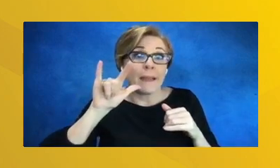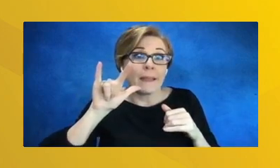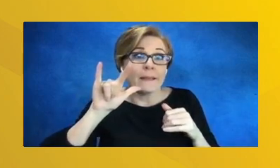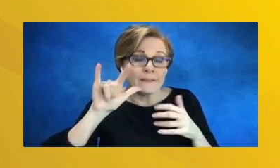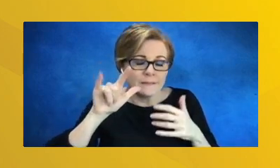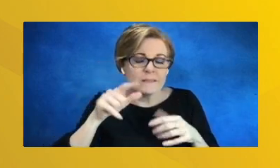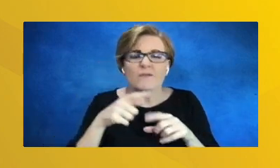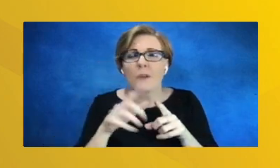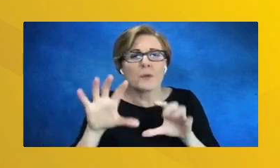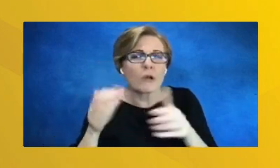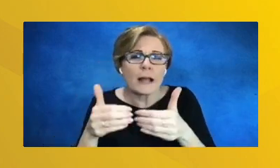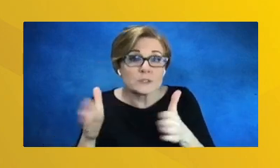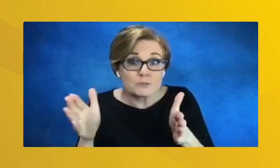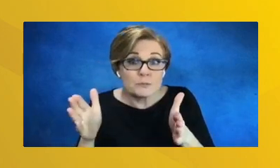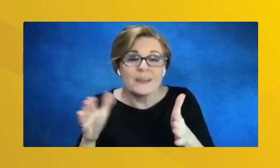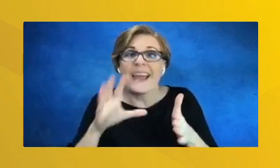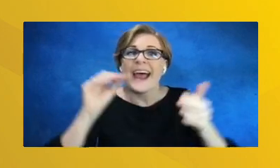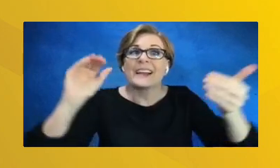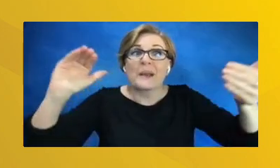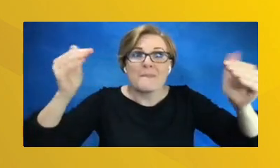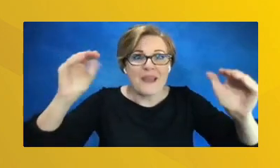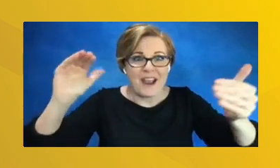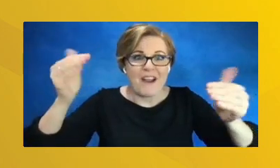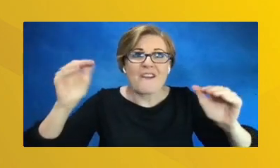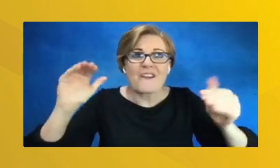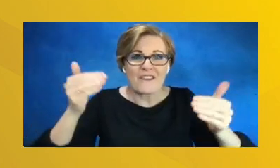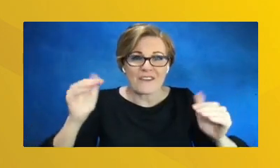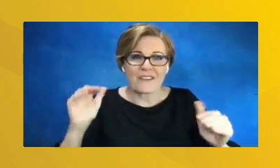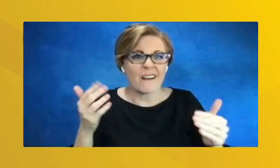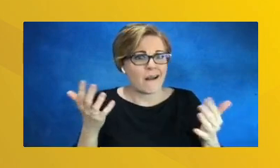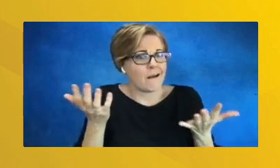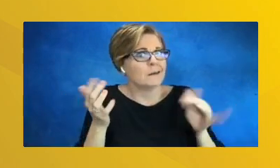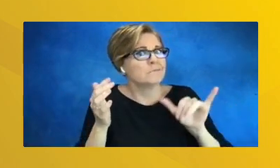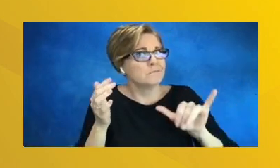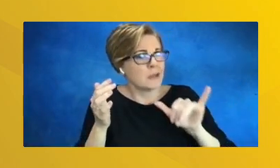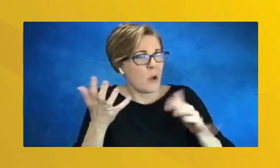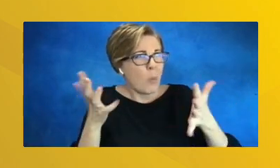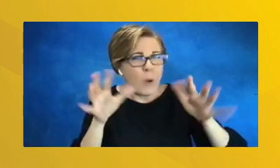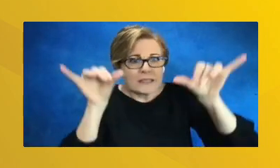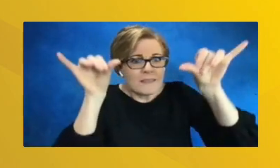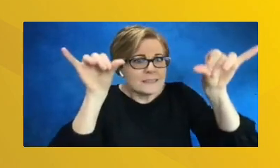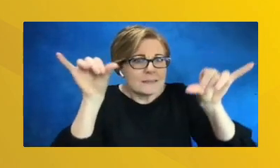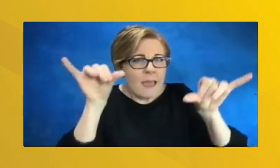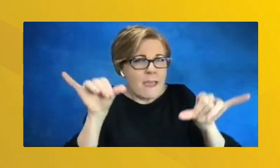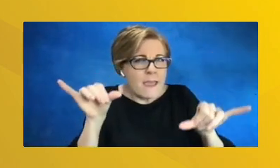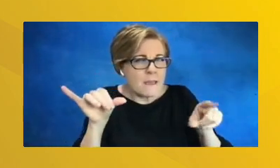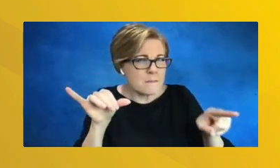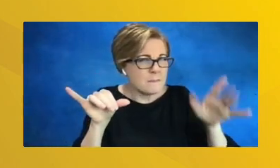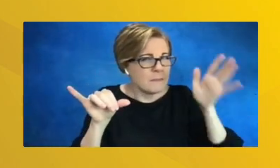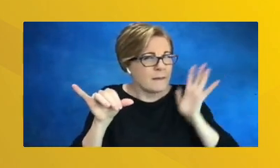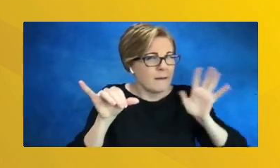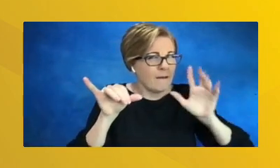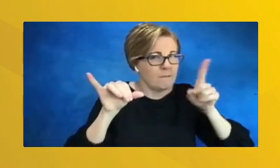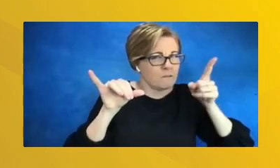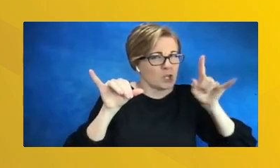and then just compare it. And then think about like what are the things that are the same about the airplane and what are the things that are different?